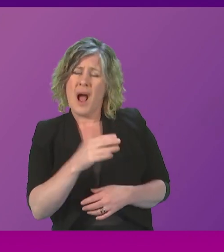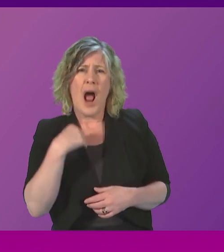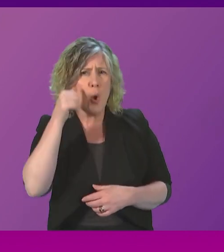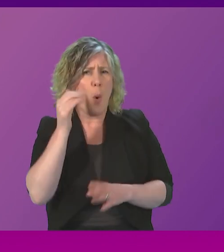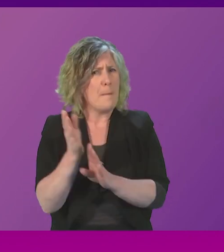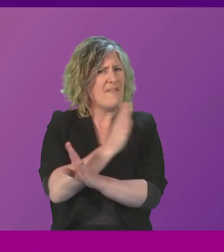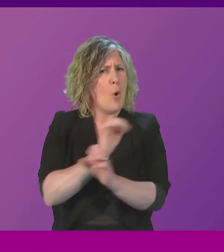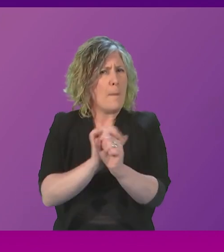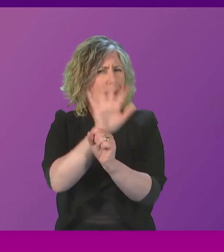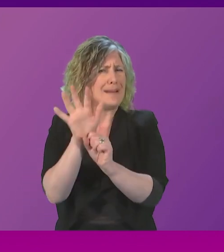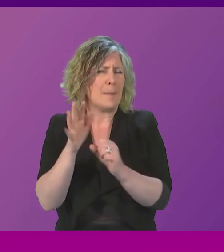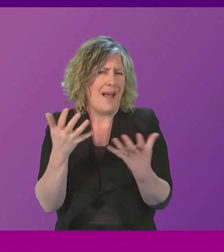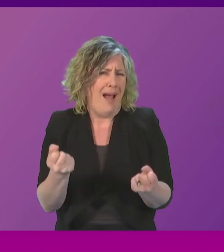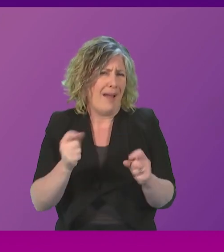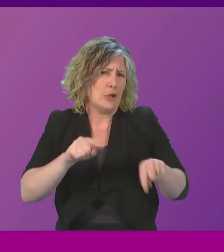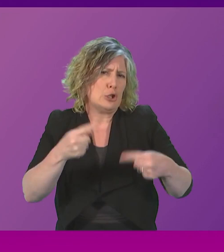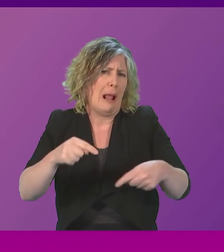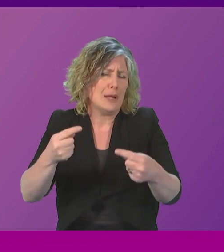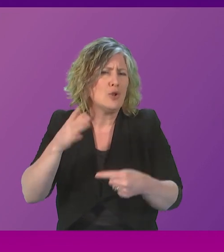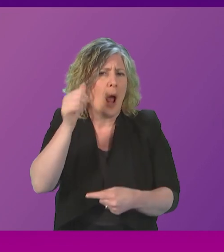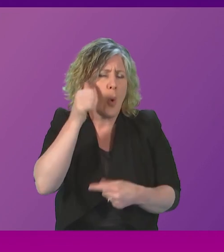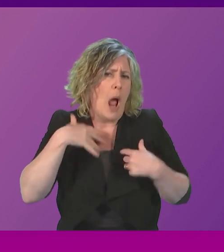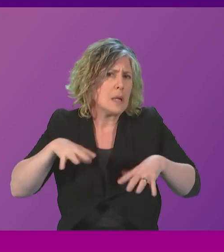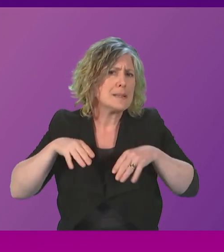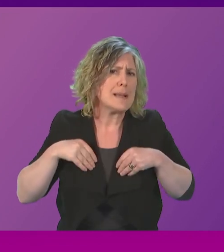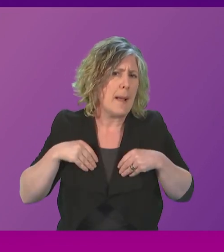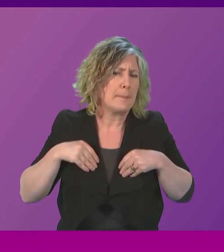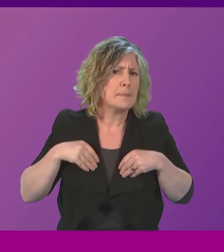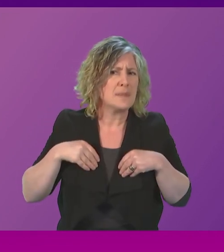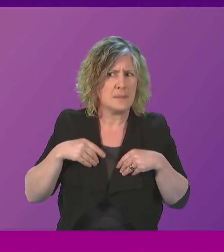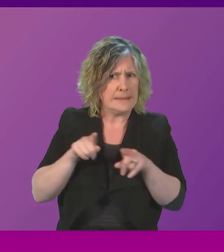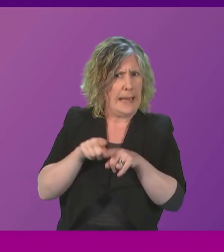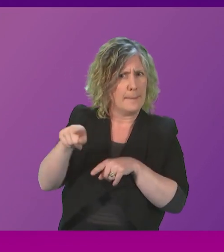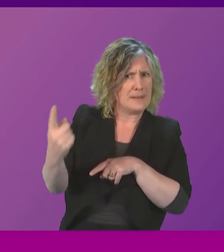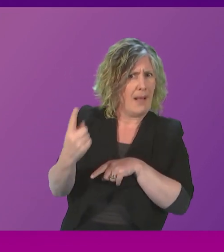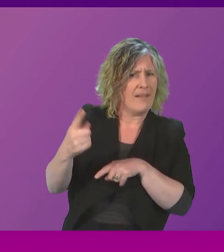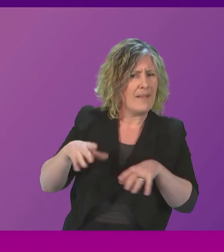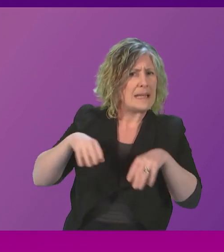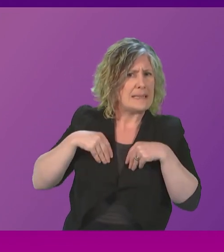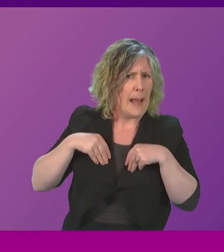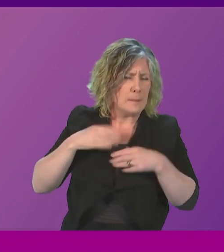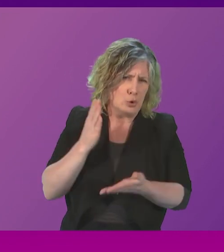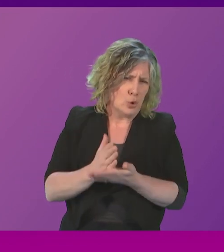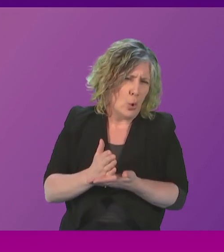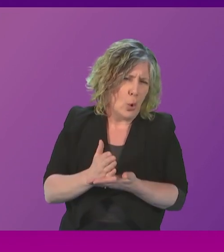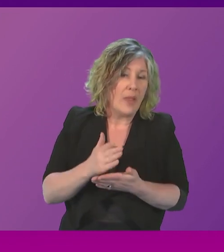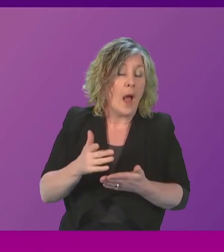Equally, I accept—as, I hope, he does—that the global pandemic has had a significant